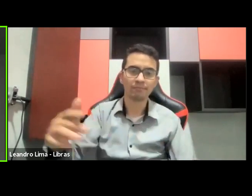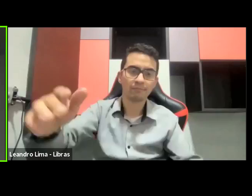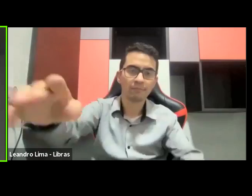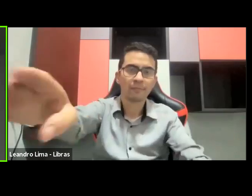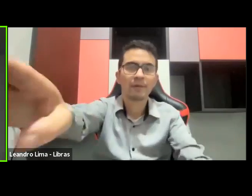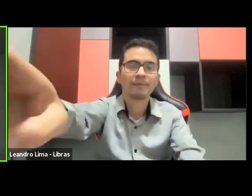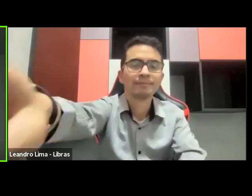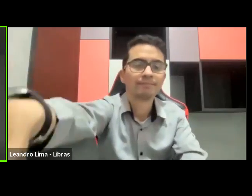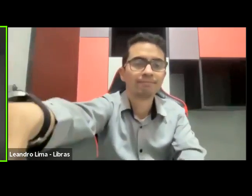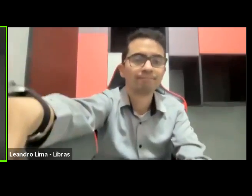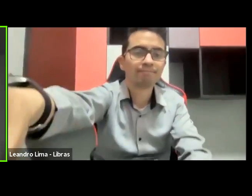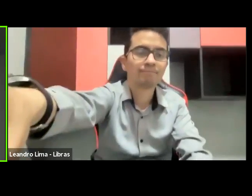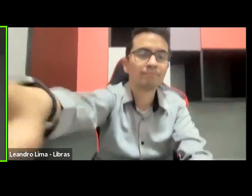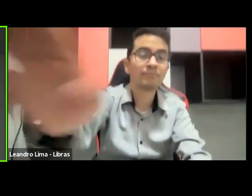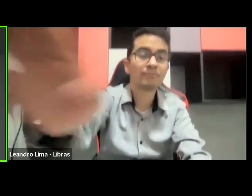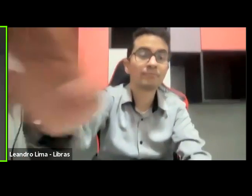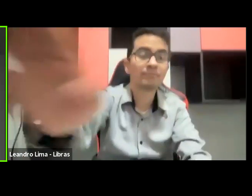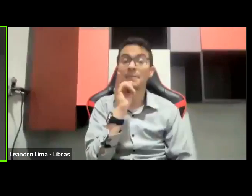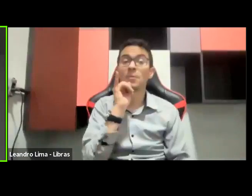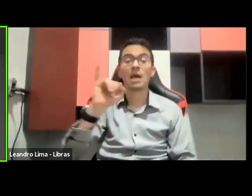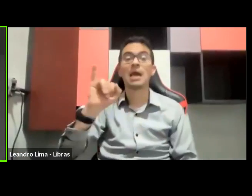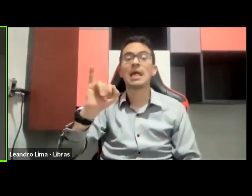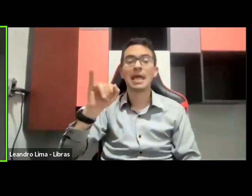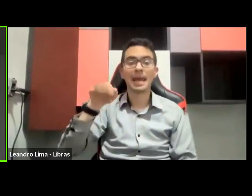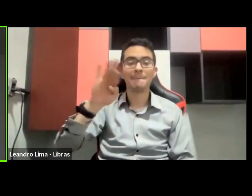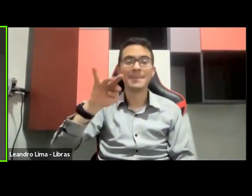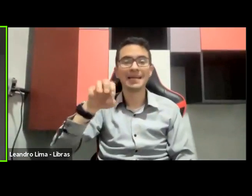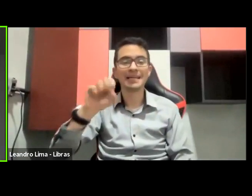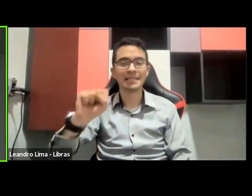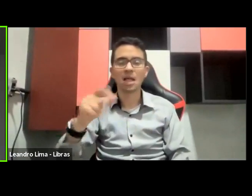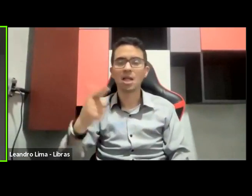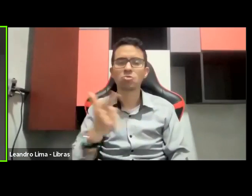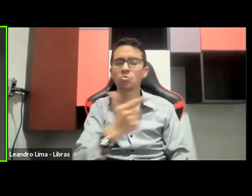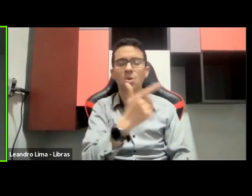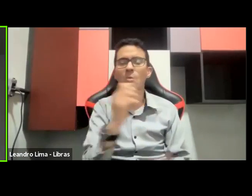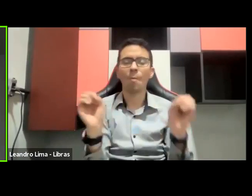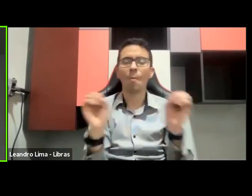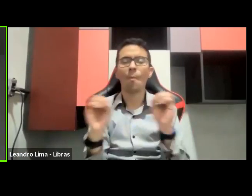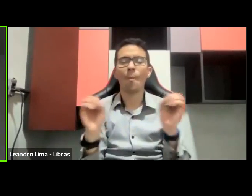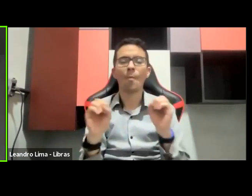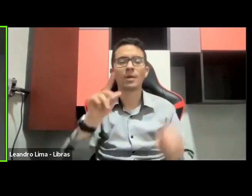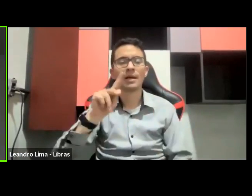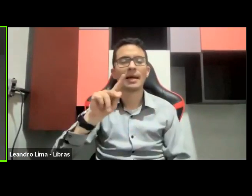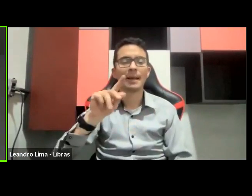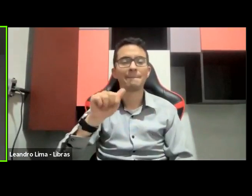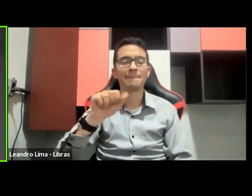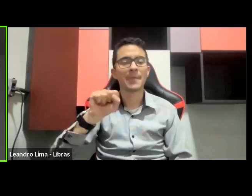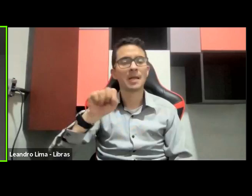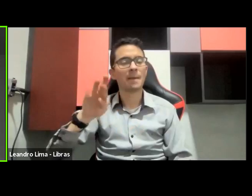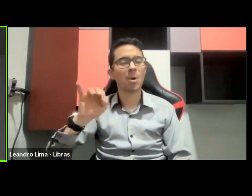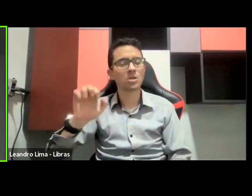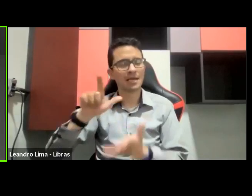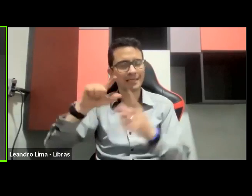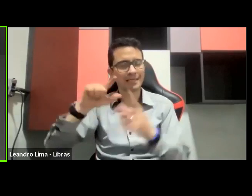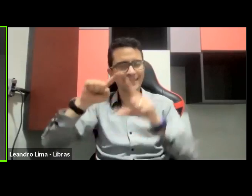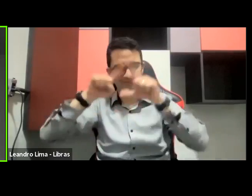have a passport or licensed state in the country, and. that's why they. can't